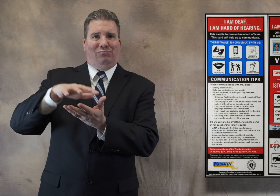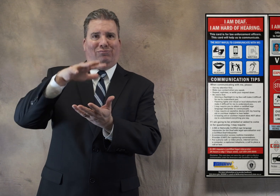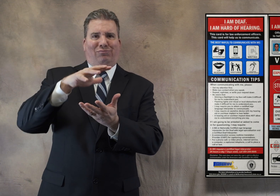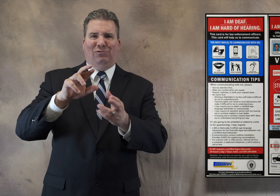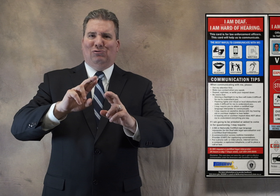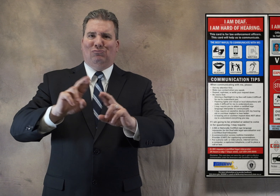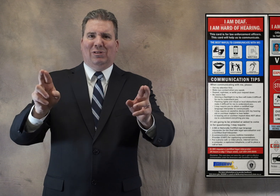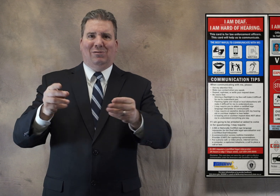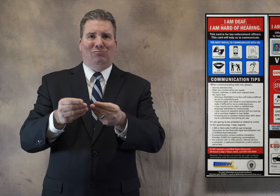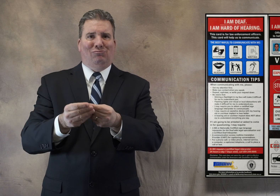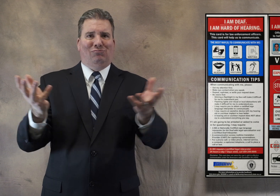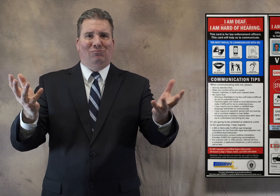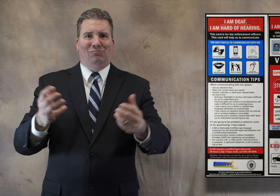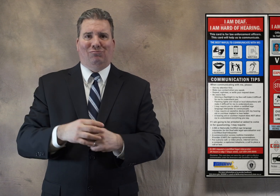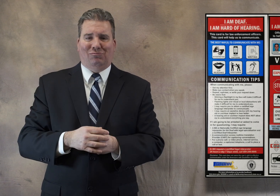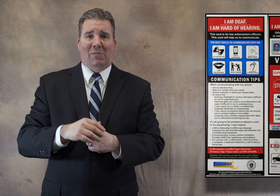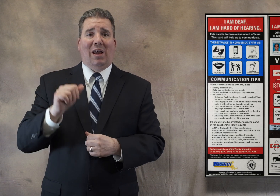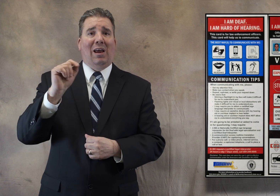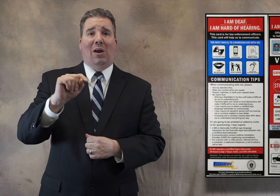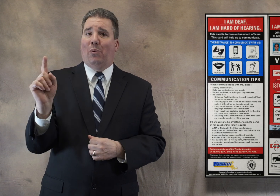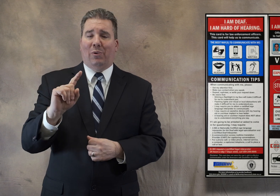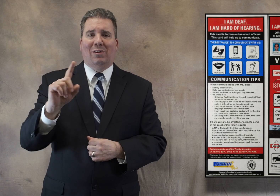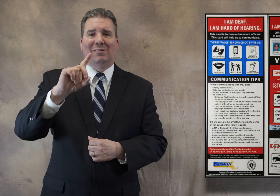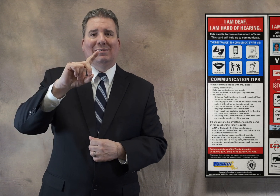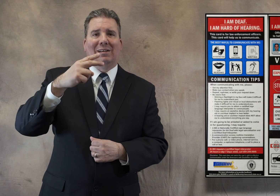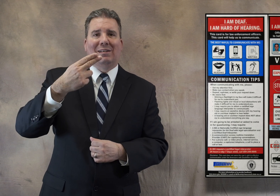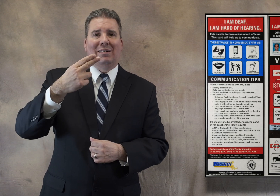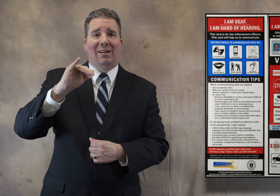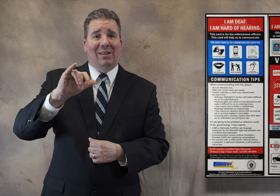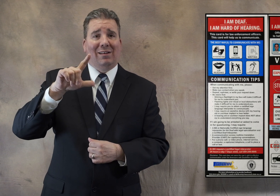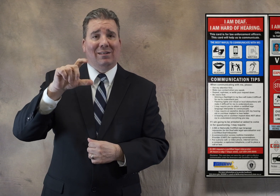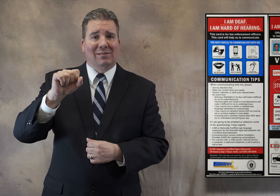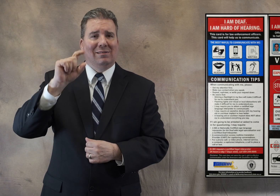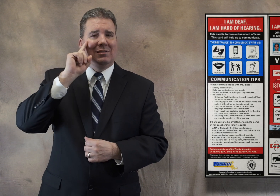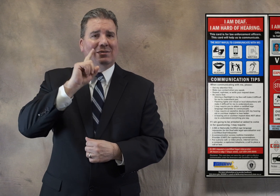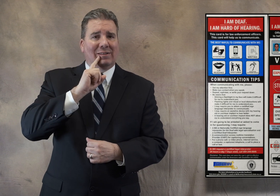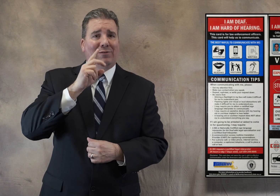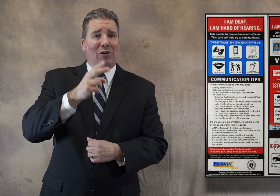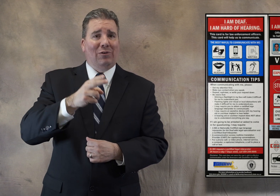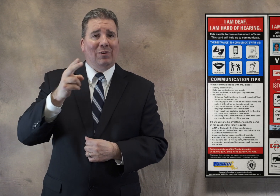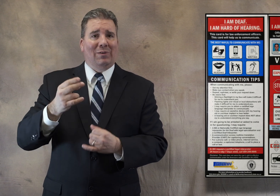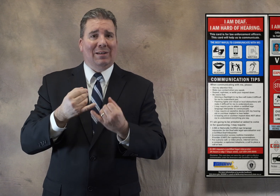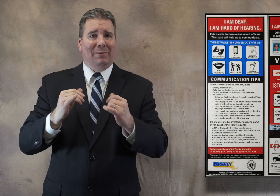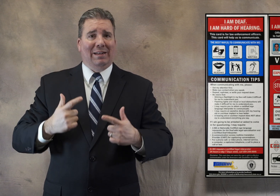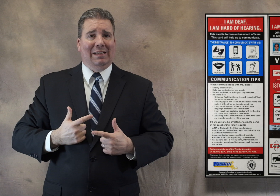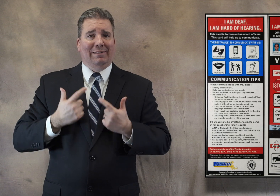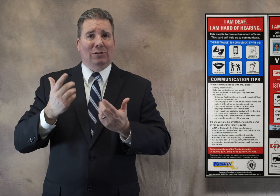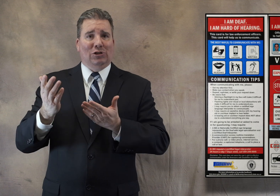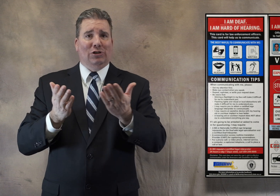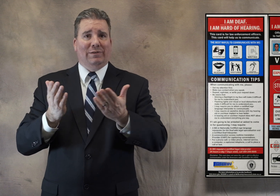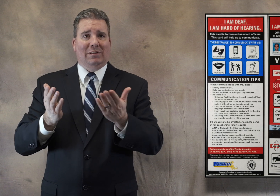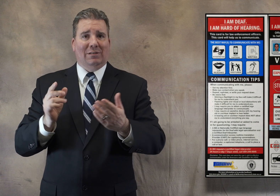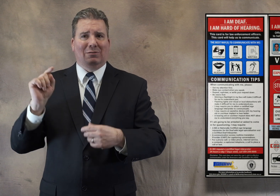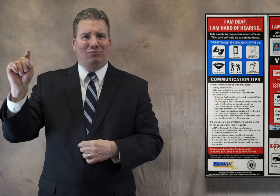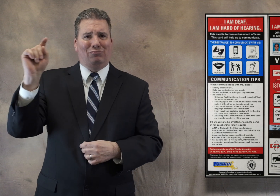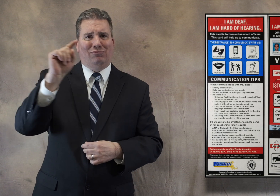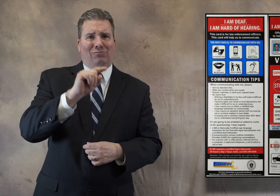We have plenty to distribute to the community. The Cards will initially be available at the Deaf and Hard of Hearing Independent Living